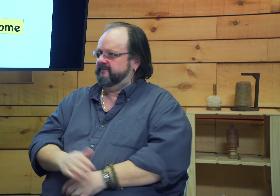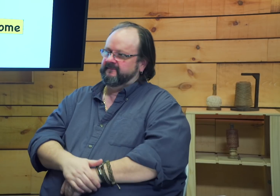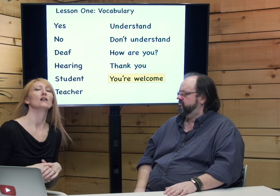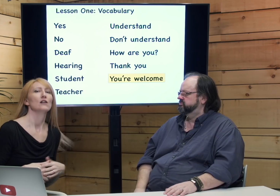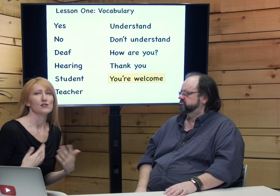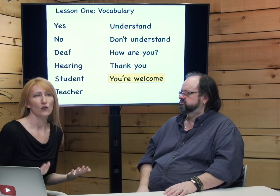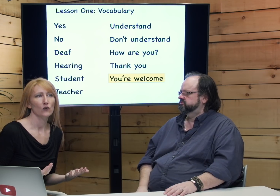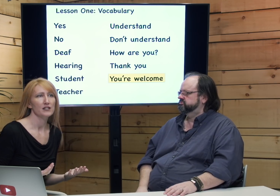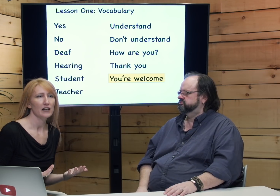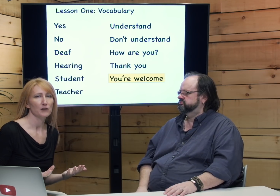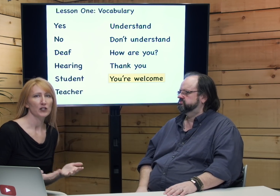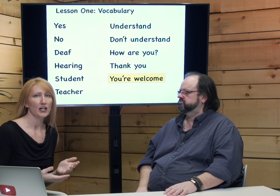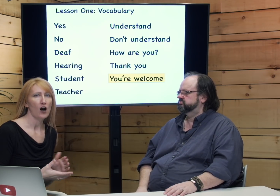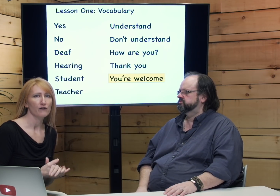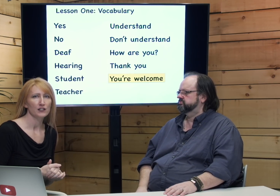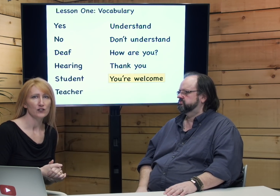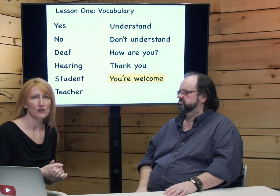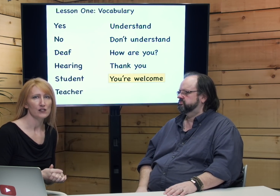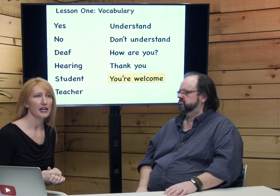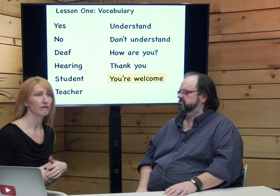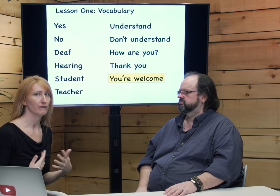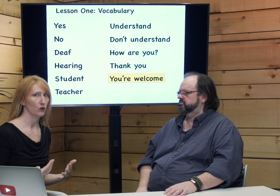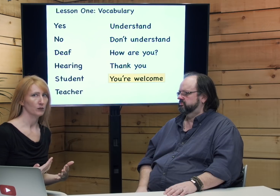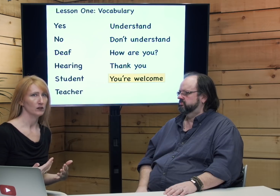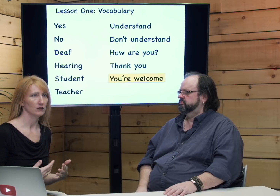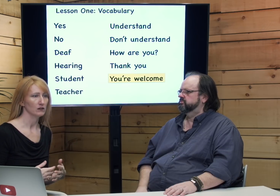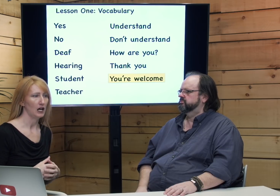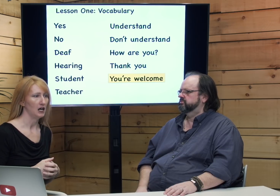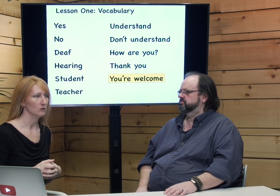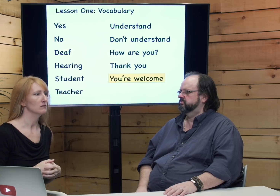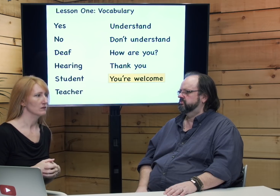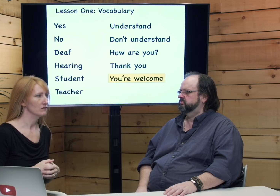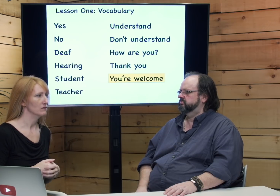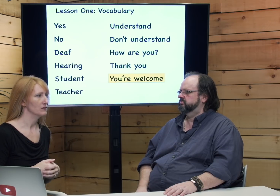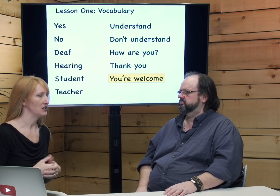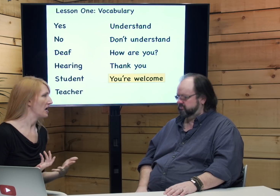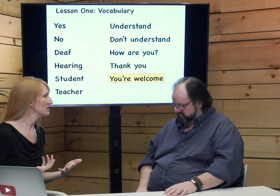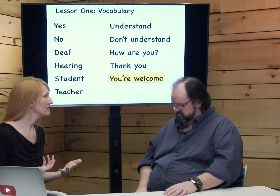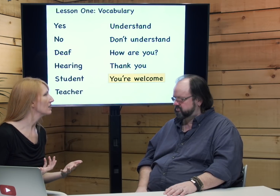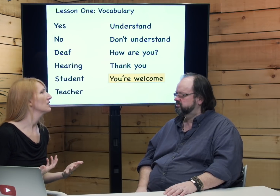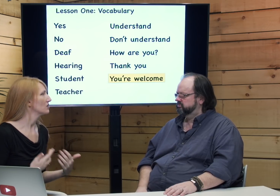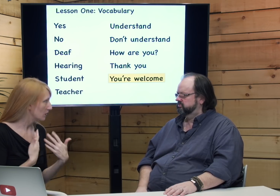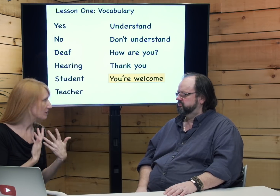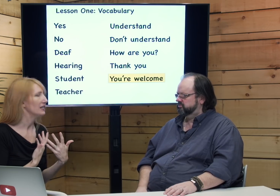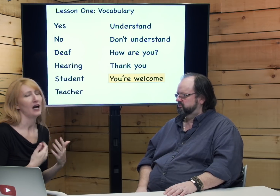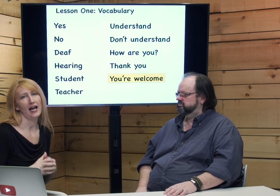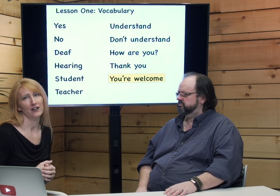So the deaf community often uses informal signs so it would be a head nod